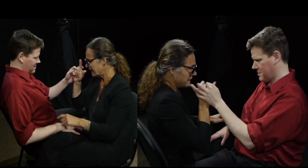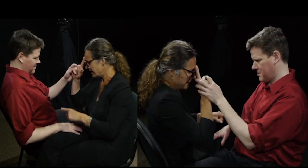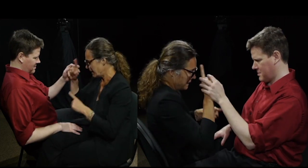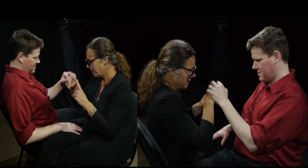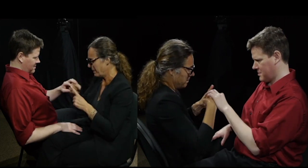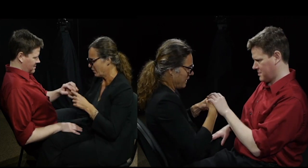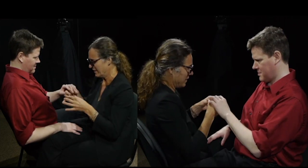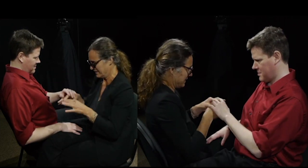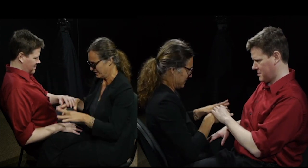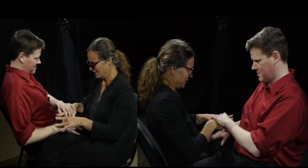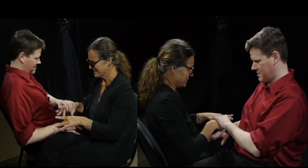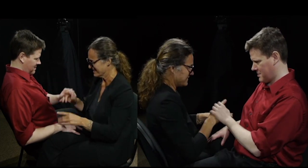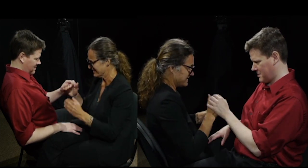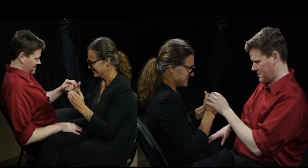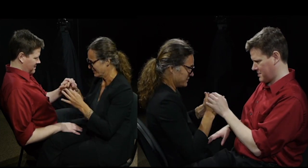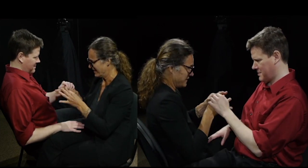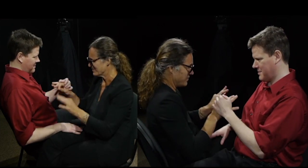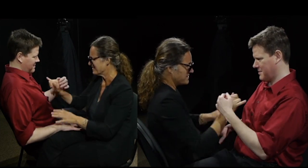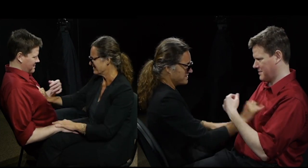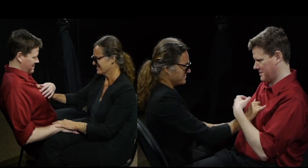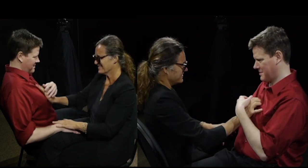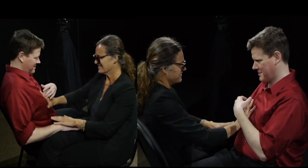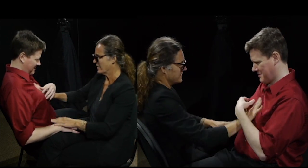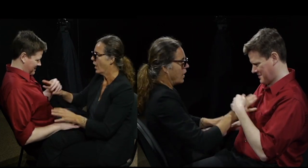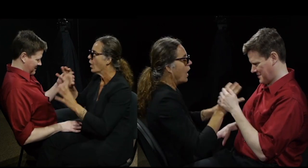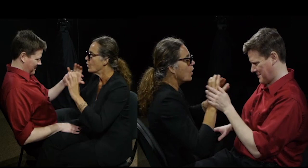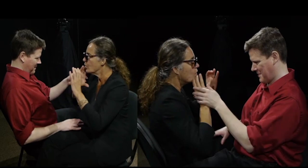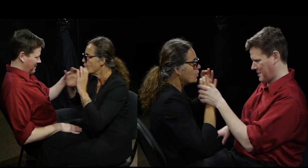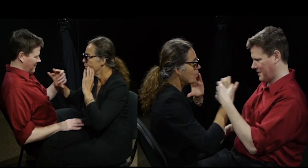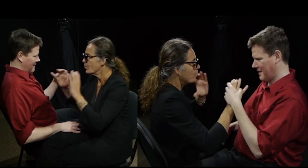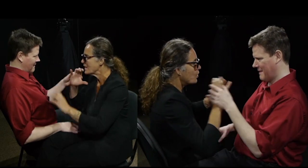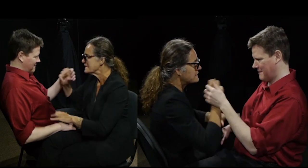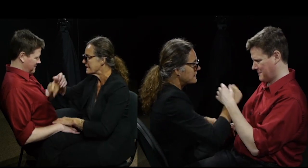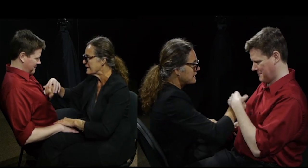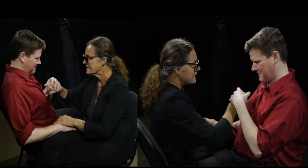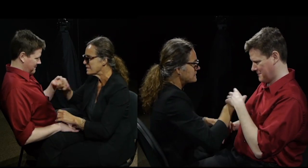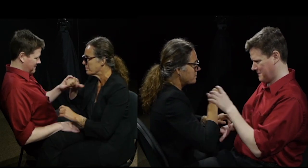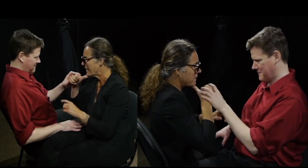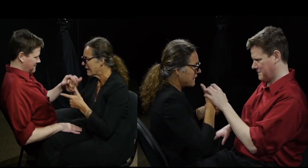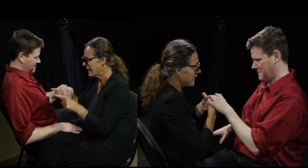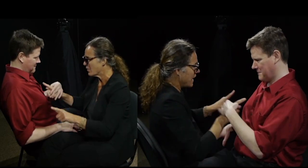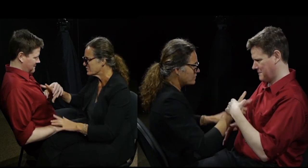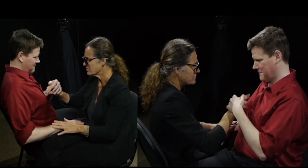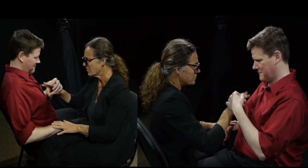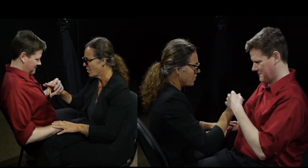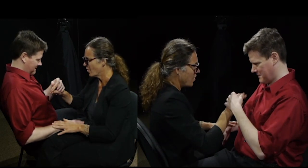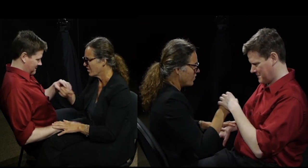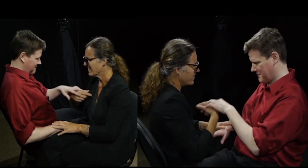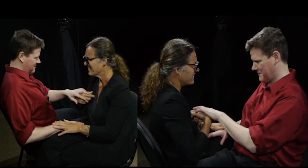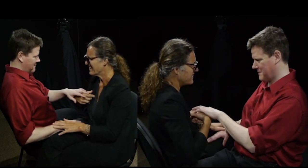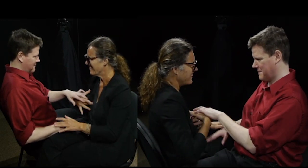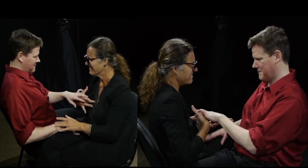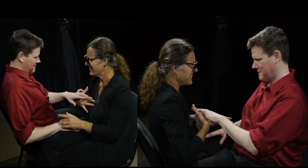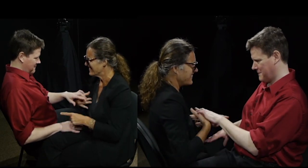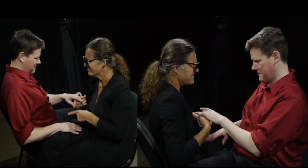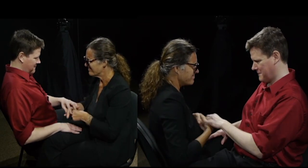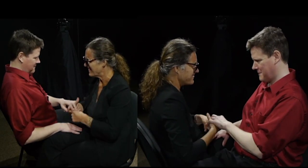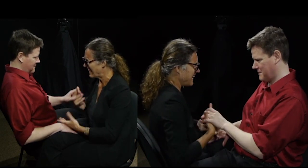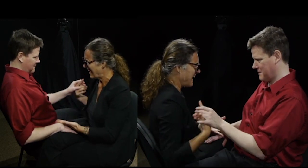we encountered resistance. When I founded Tactile Communications to provide training for DeafBlind people by DeafBlind people, I tried to educate those working with DeafBlind people